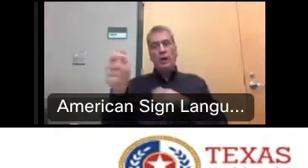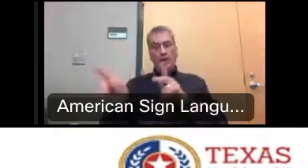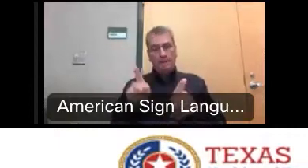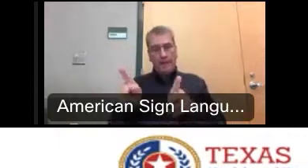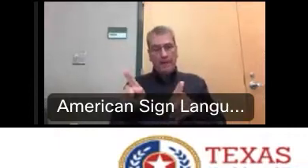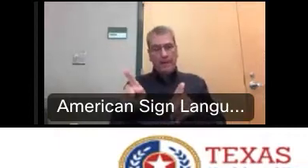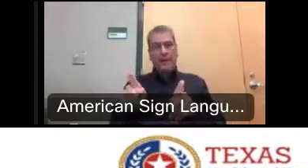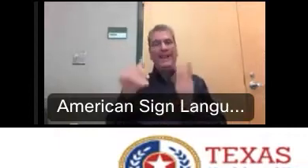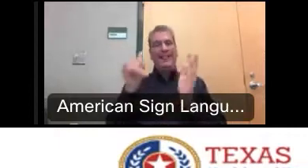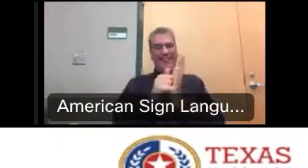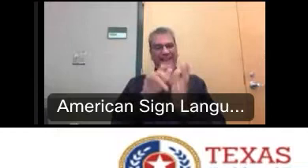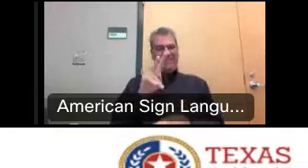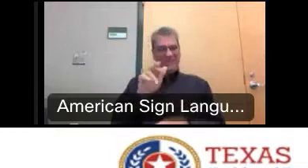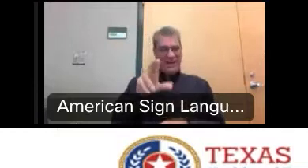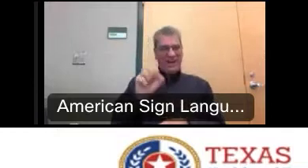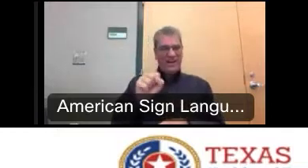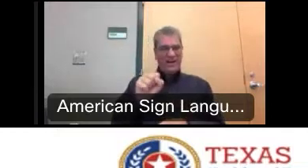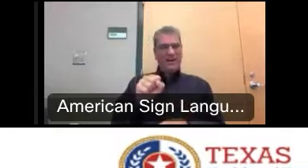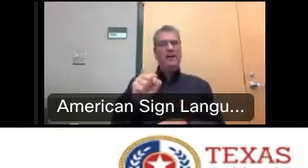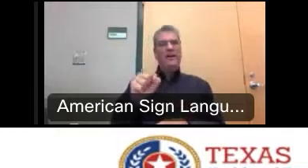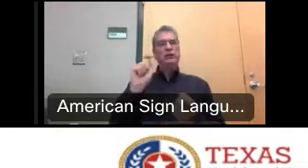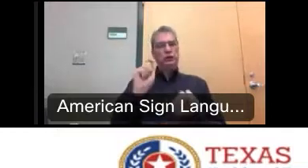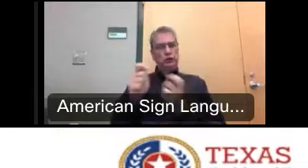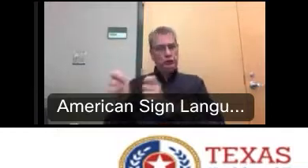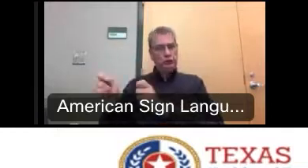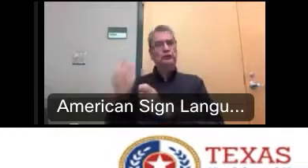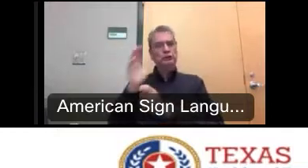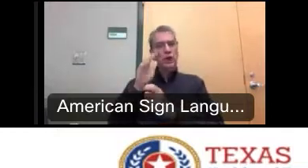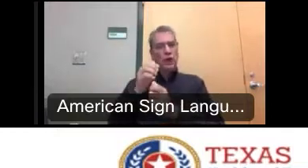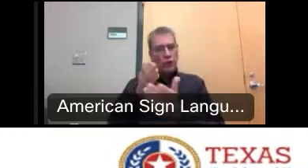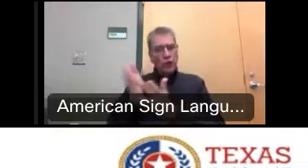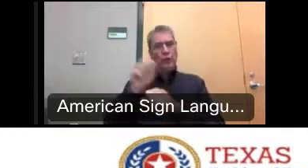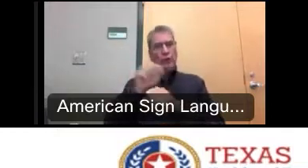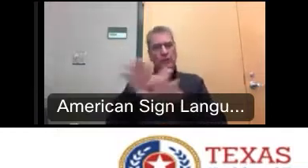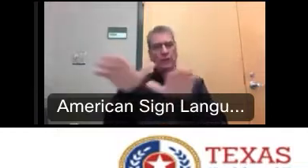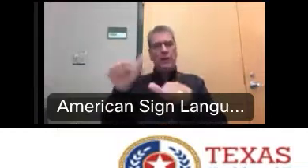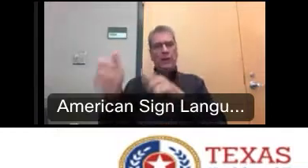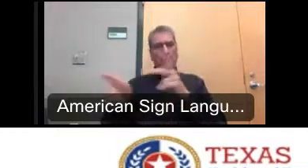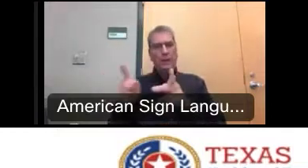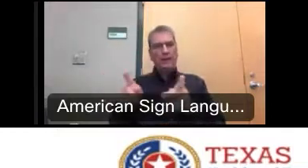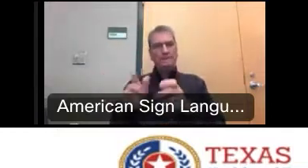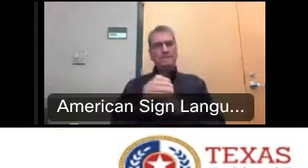that the variants emerge. So trying to suppress the amount of virus